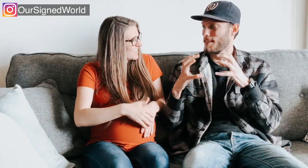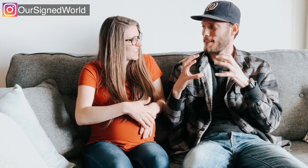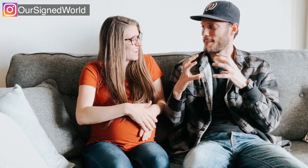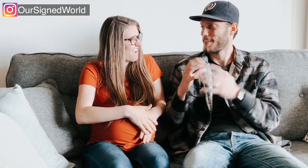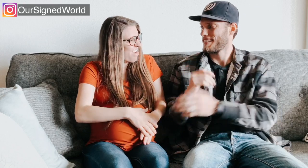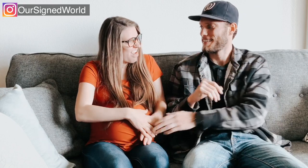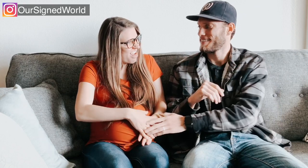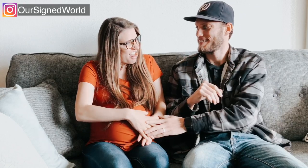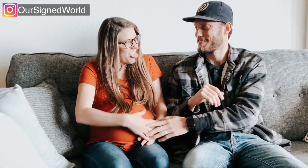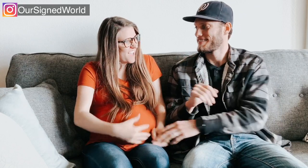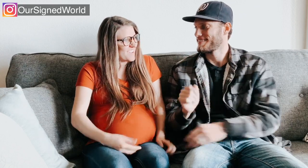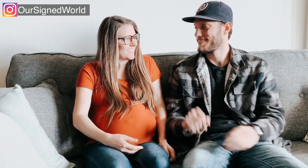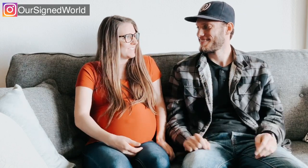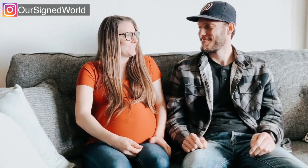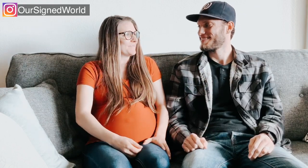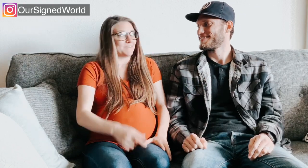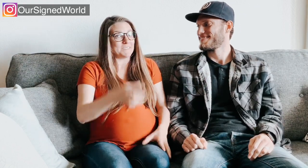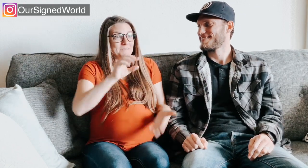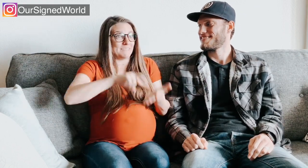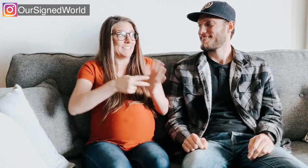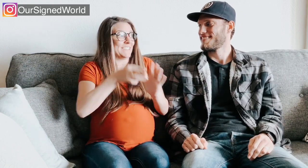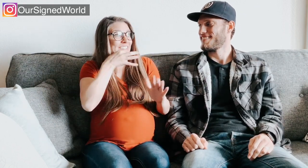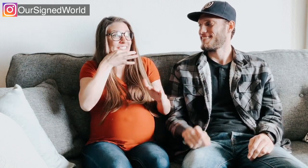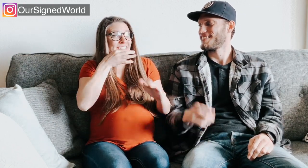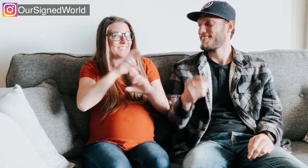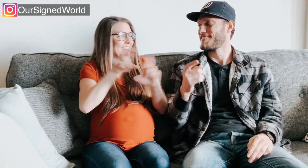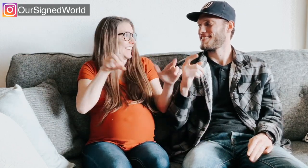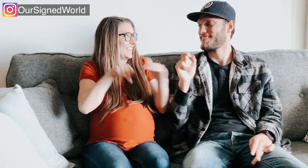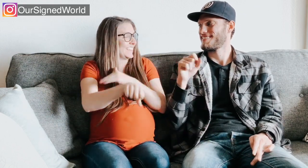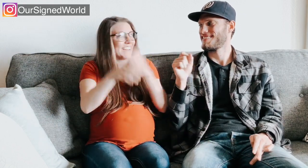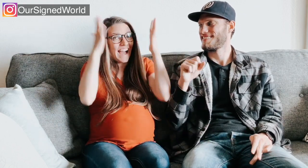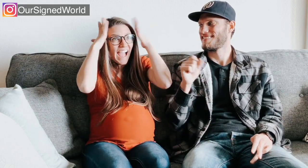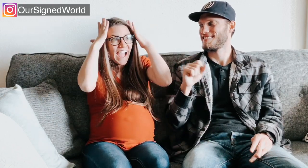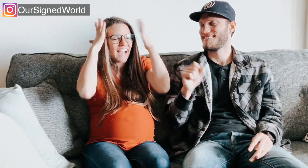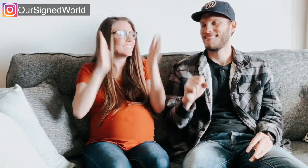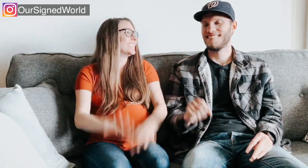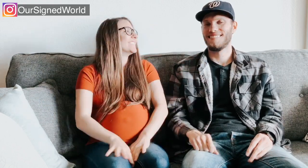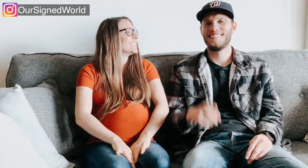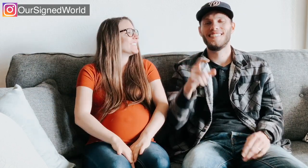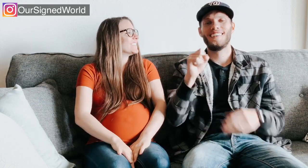It's hard like a basketball. It just means so I'm ready for labor!